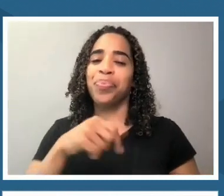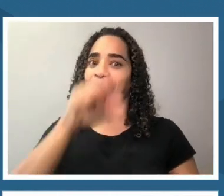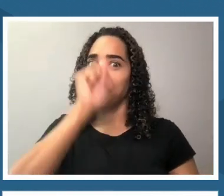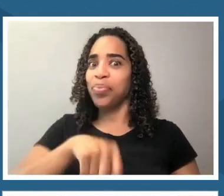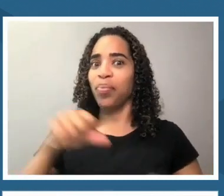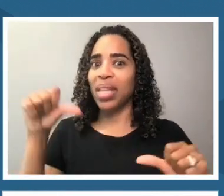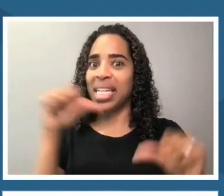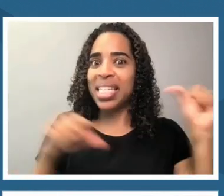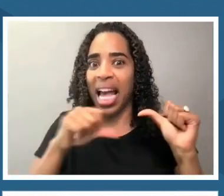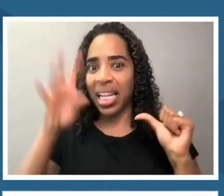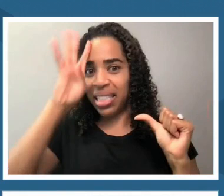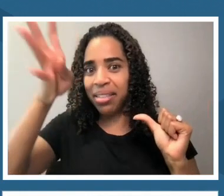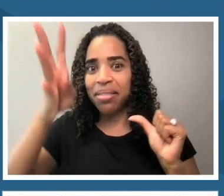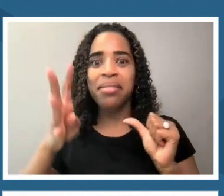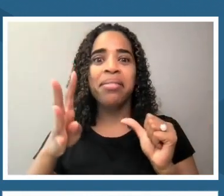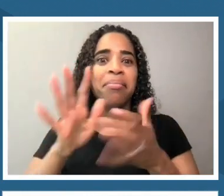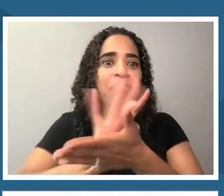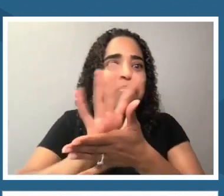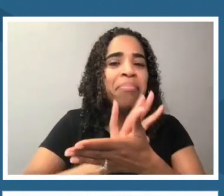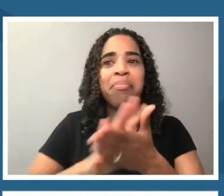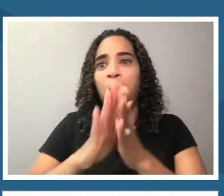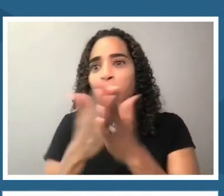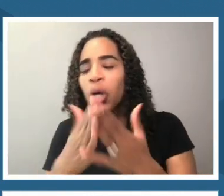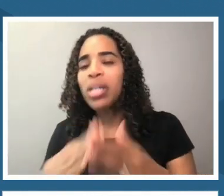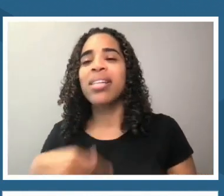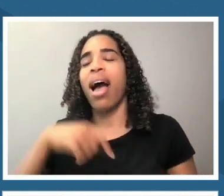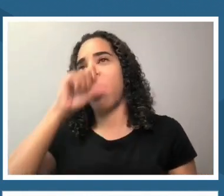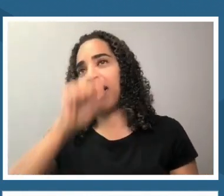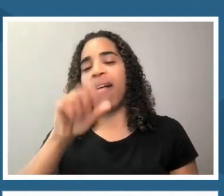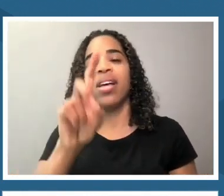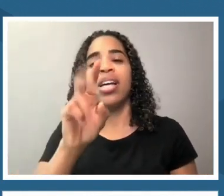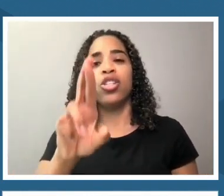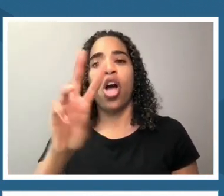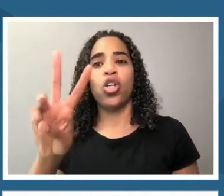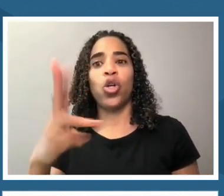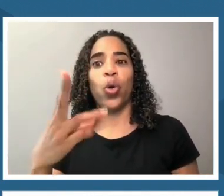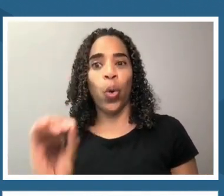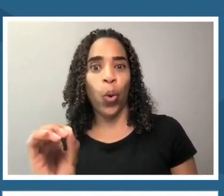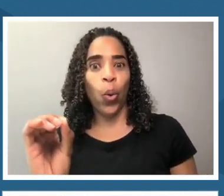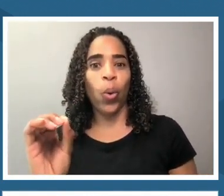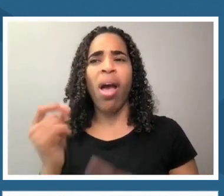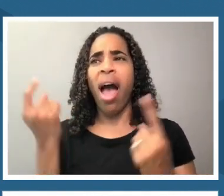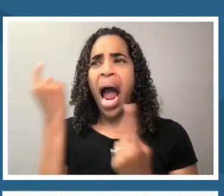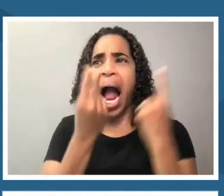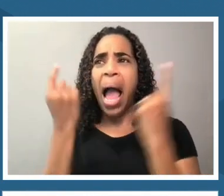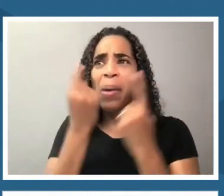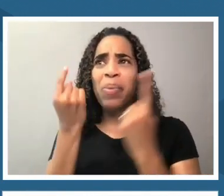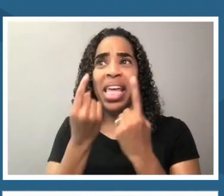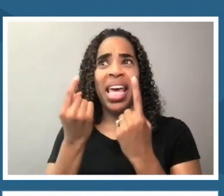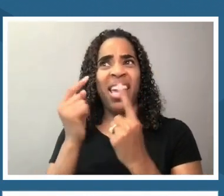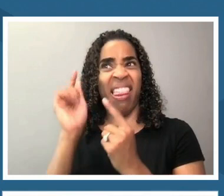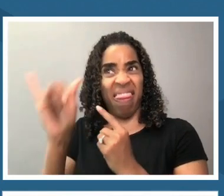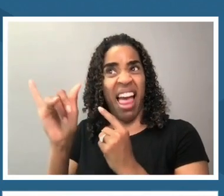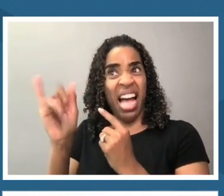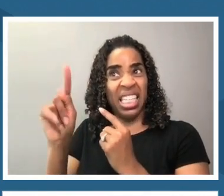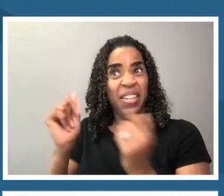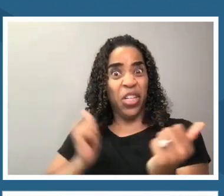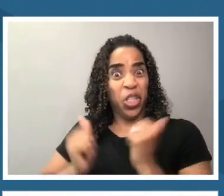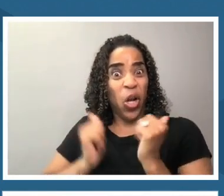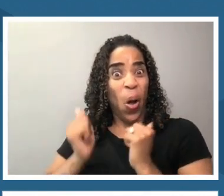big fan of doctor who and i love imagining the worlds that they visit on